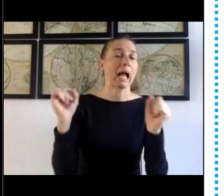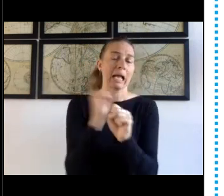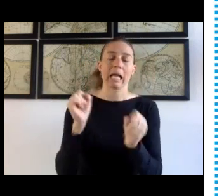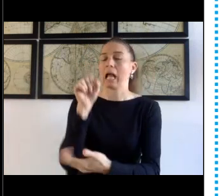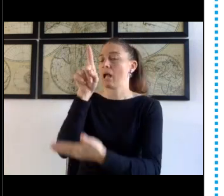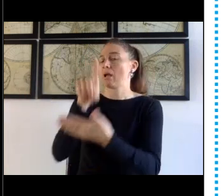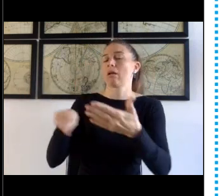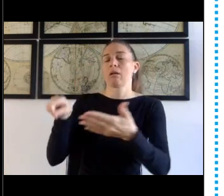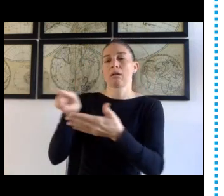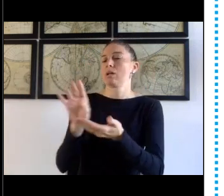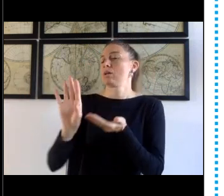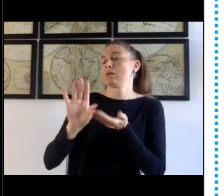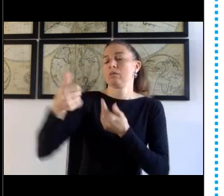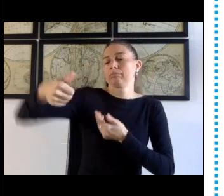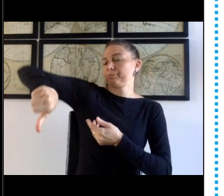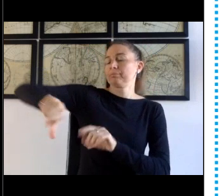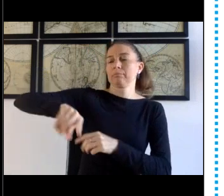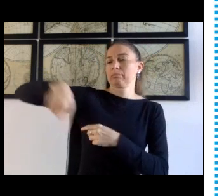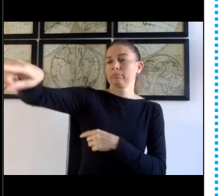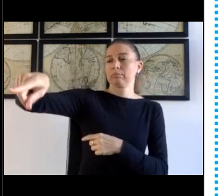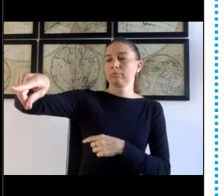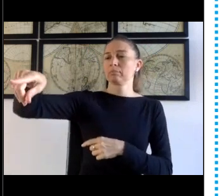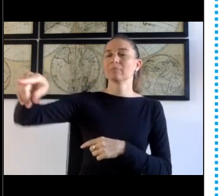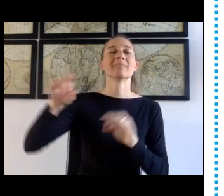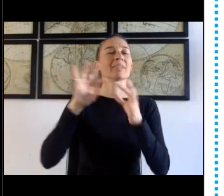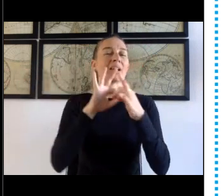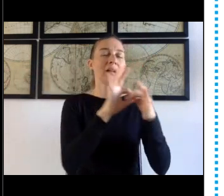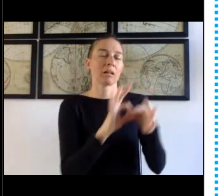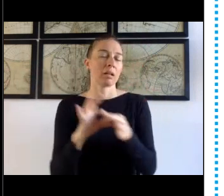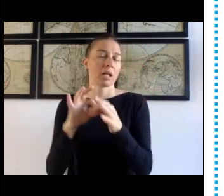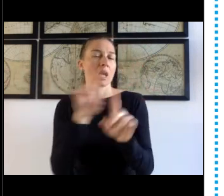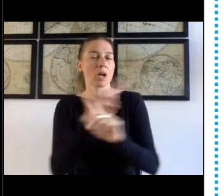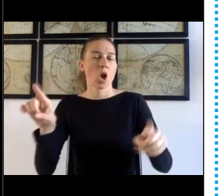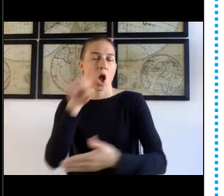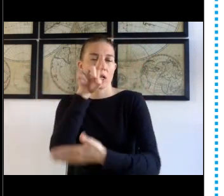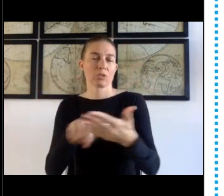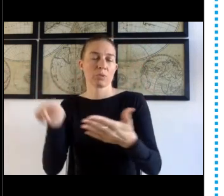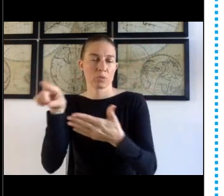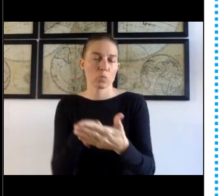This is a non-discriminatory insurance for persons with disabilities.